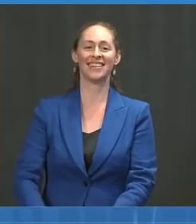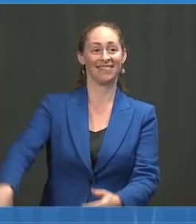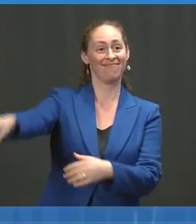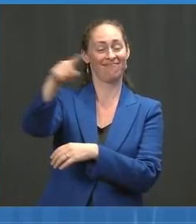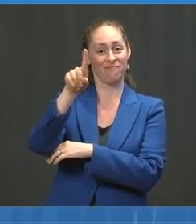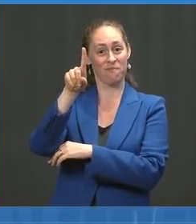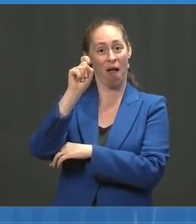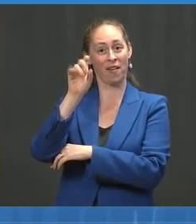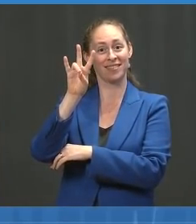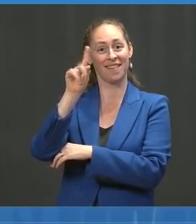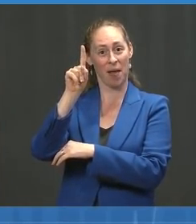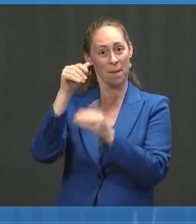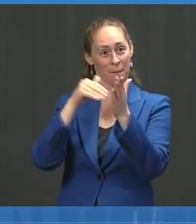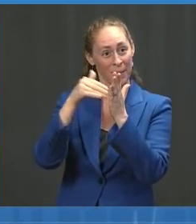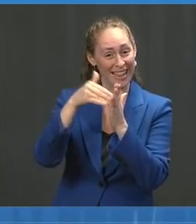But we can't and we won't let up.